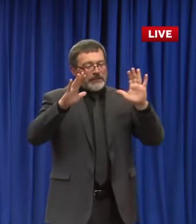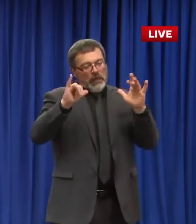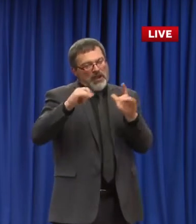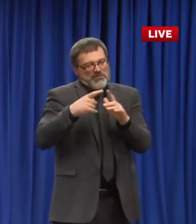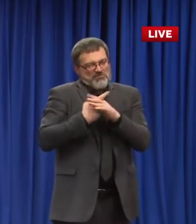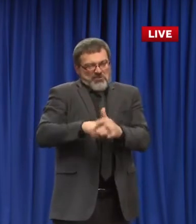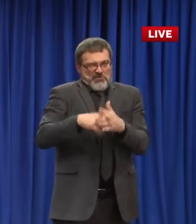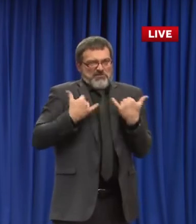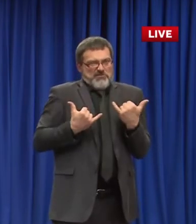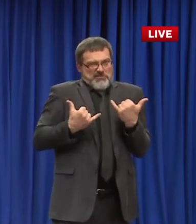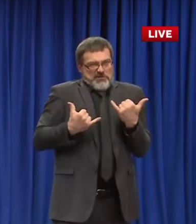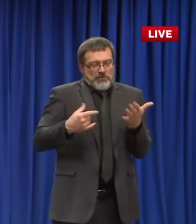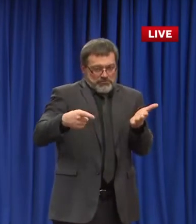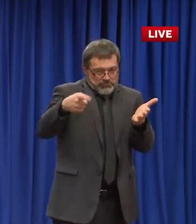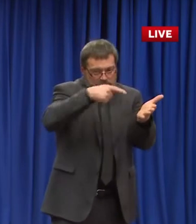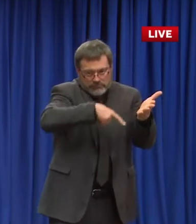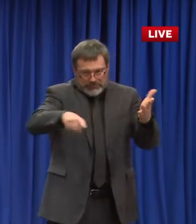TO BE FINALIZED IN THE NEXT COUPLE DAYS.